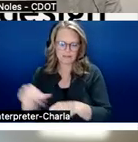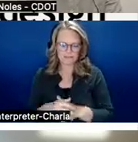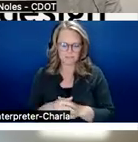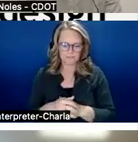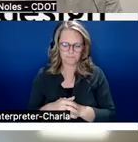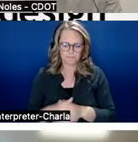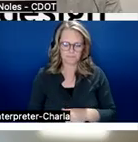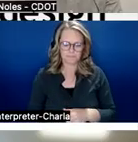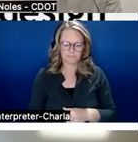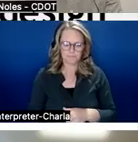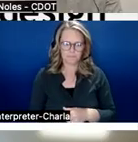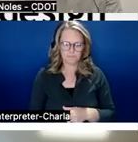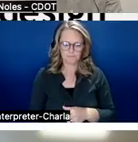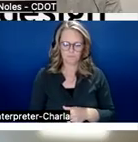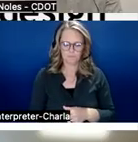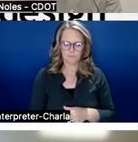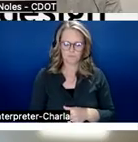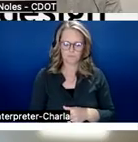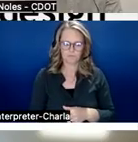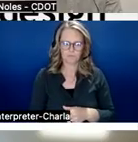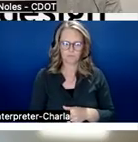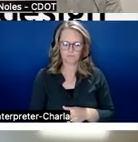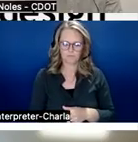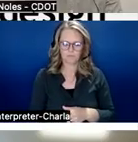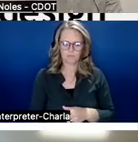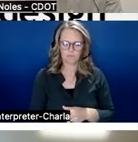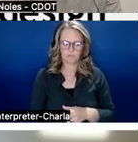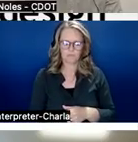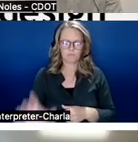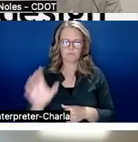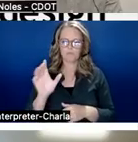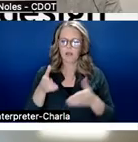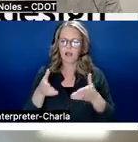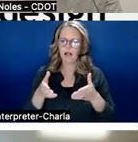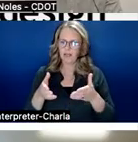And so that will allow the bus to get around queued up traffic at 38th,